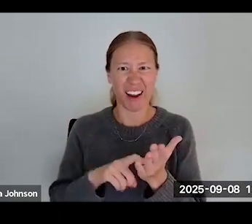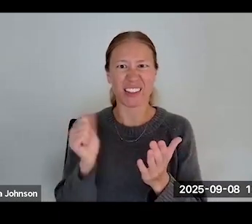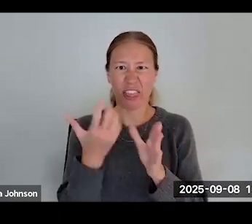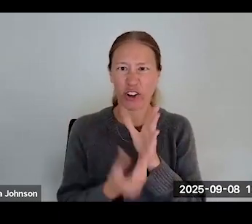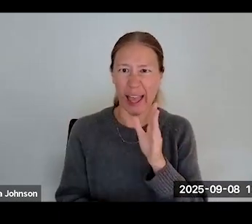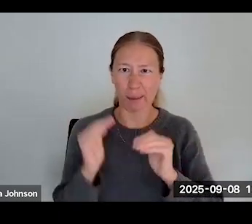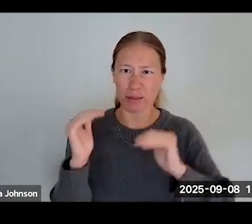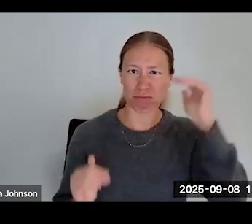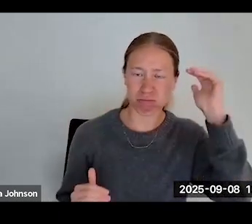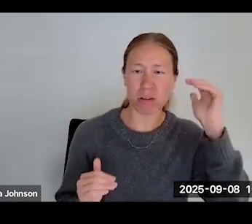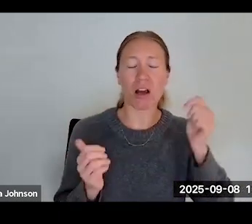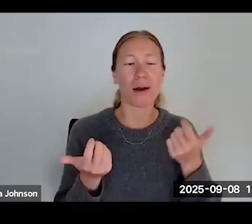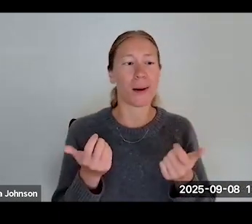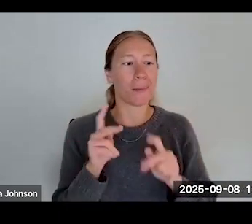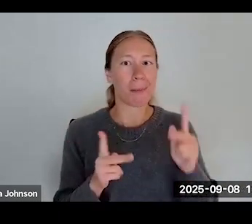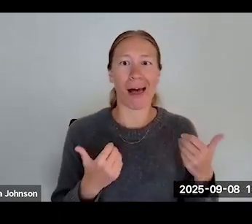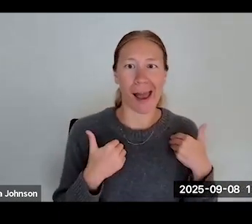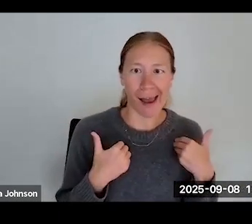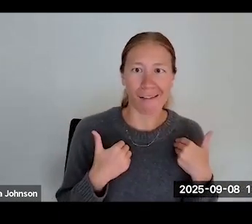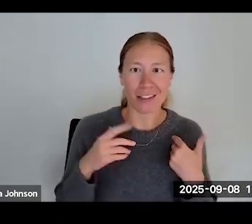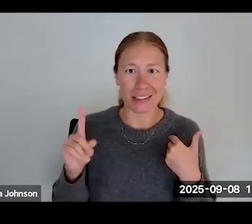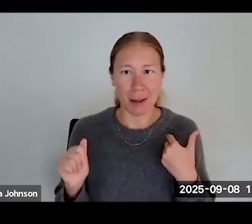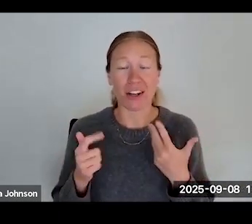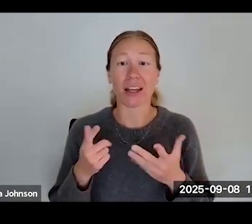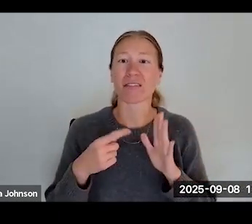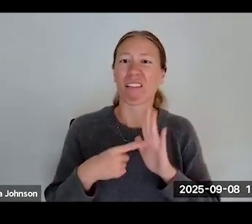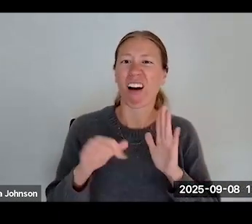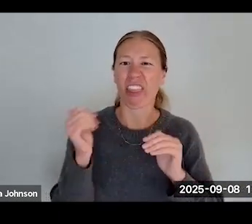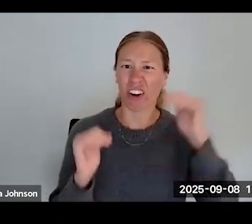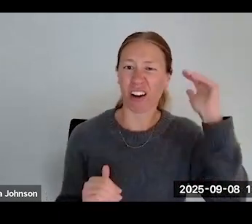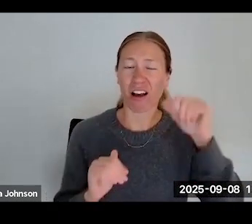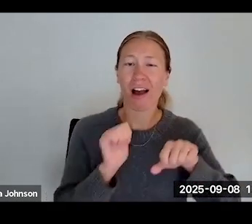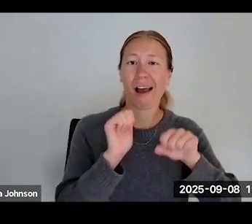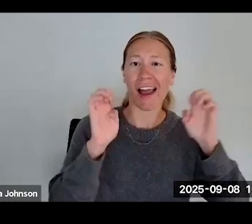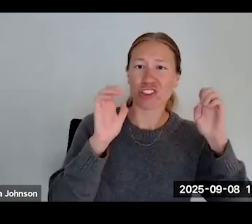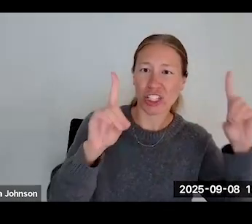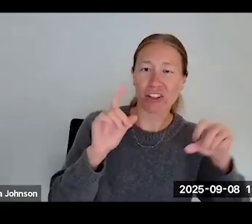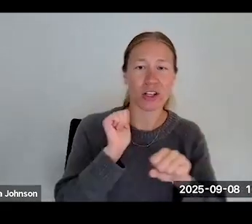and without disabilities, including the education gap, the employment gap, and the information gap.